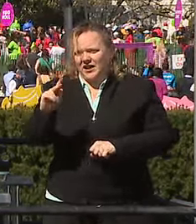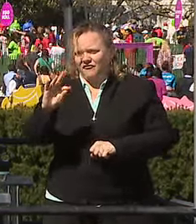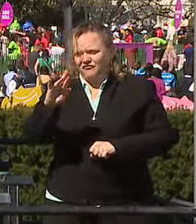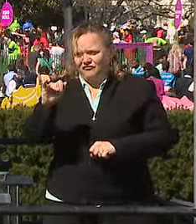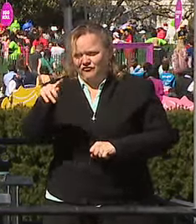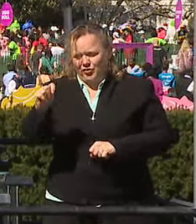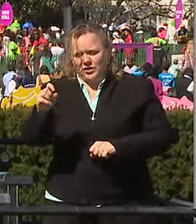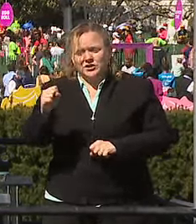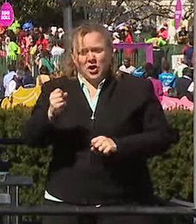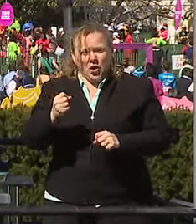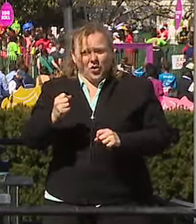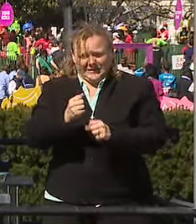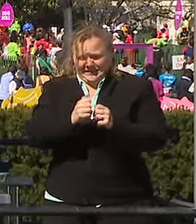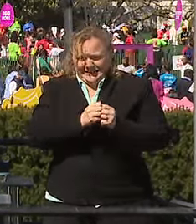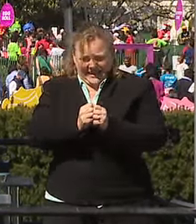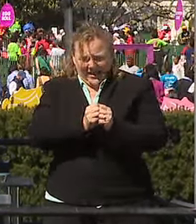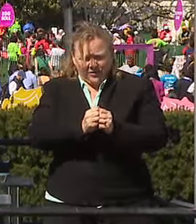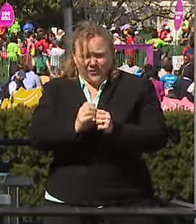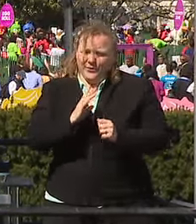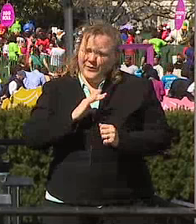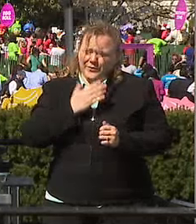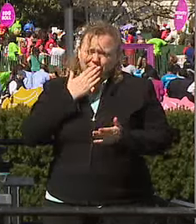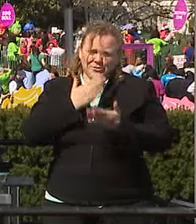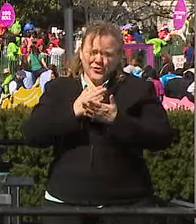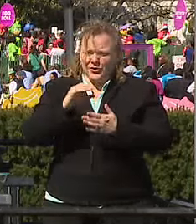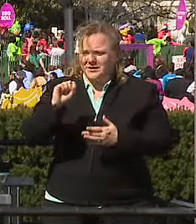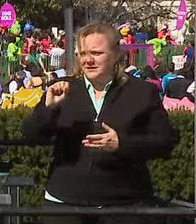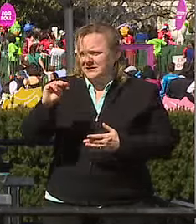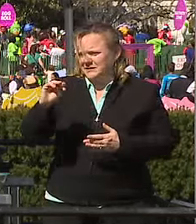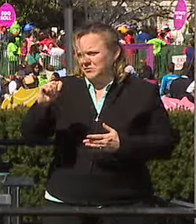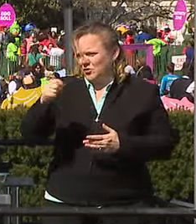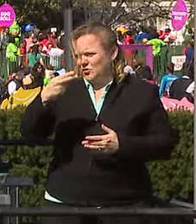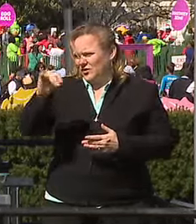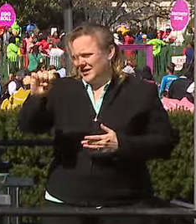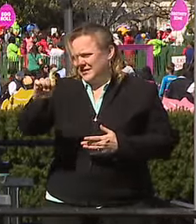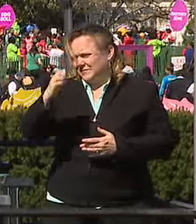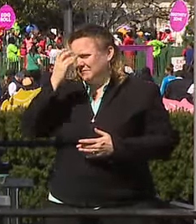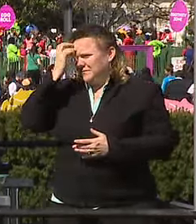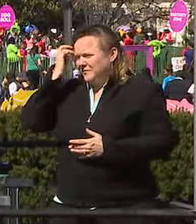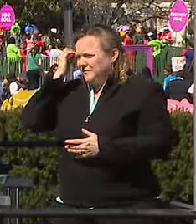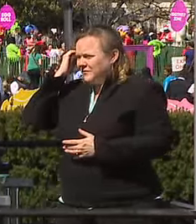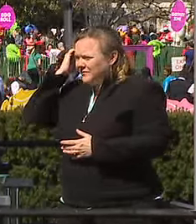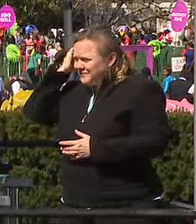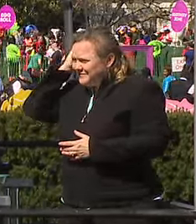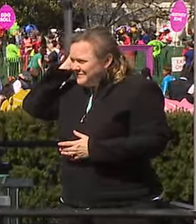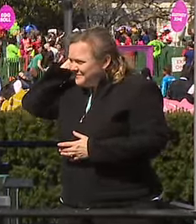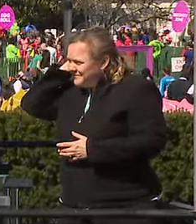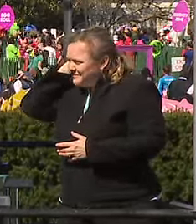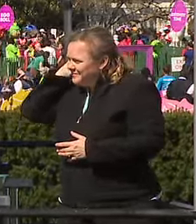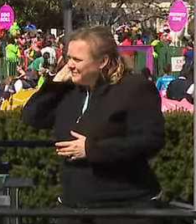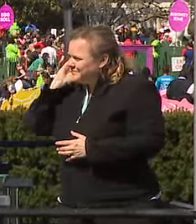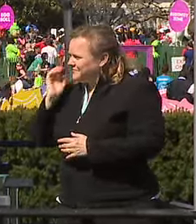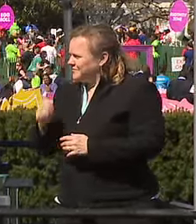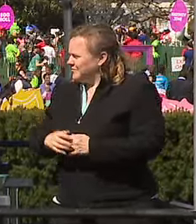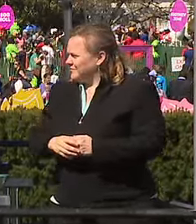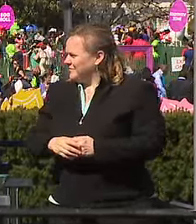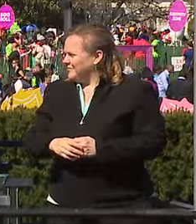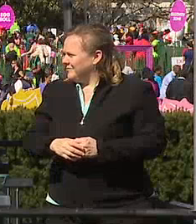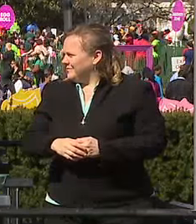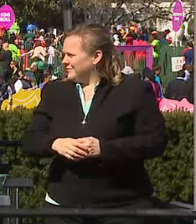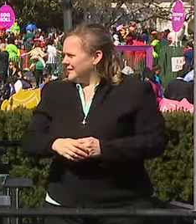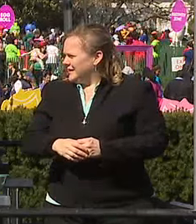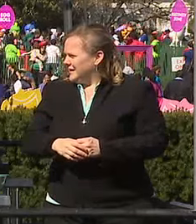So, we're going to add like, two cups of watermelon, two